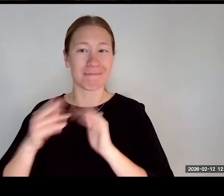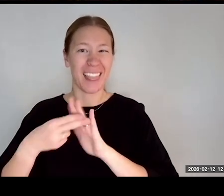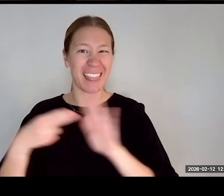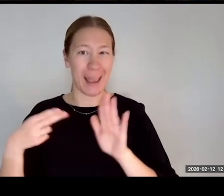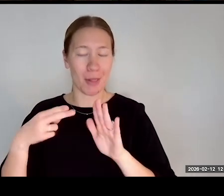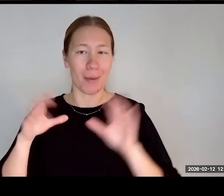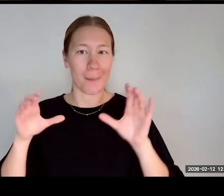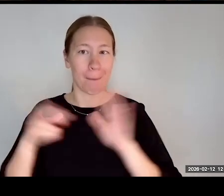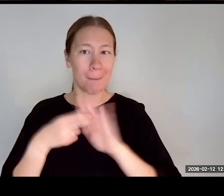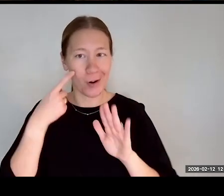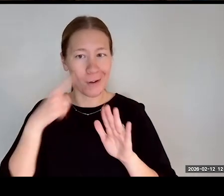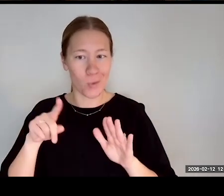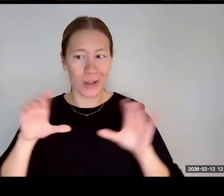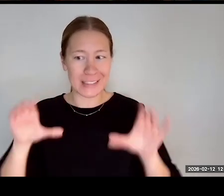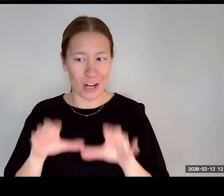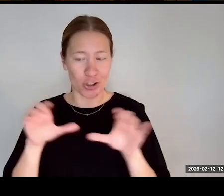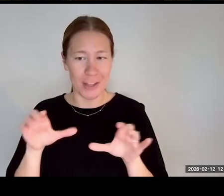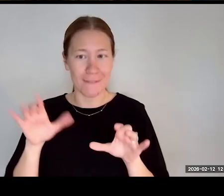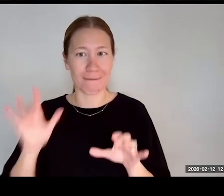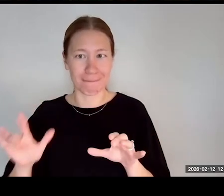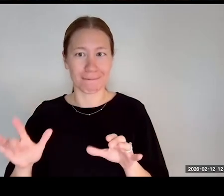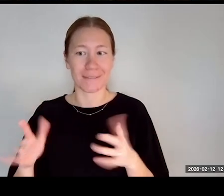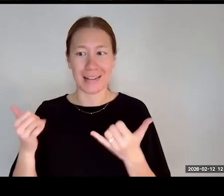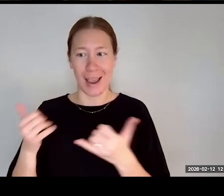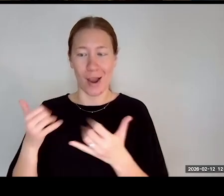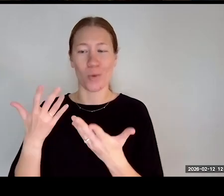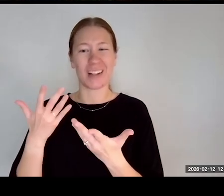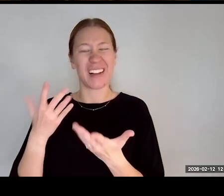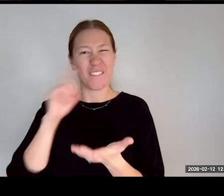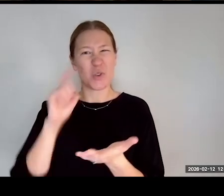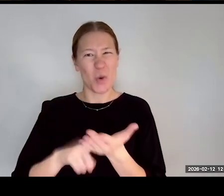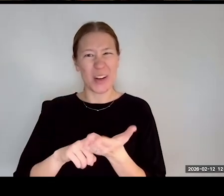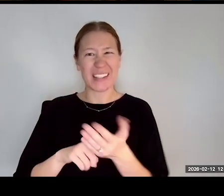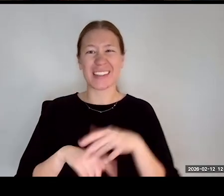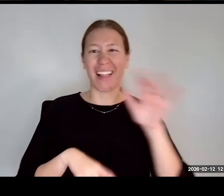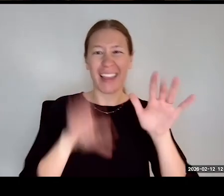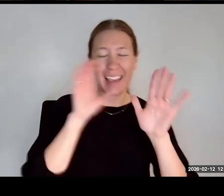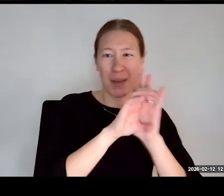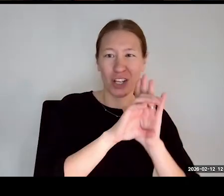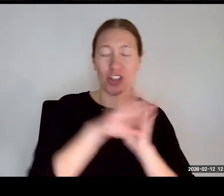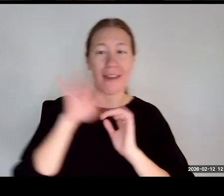If you move directly from image to image, sometimes the window doesn't reset and you're actually not working on the alt text